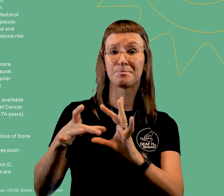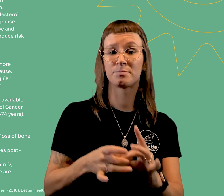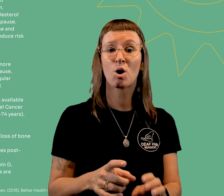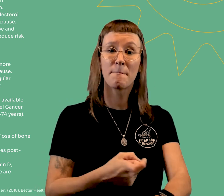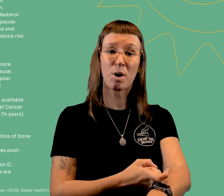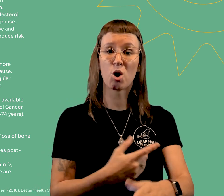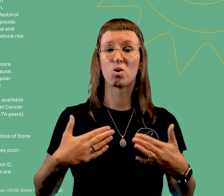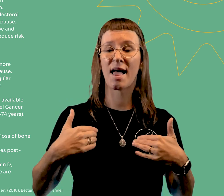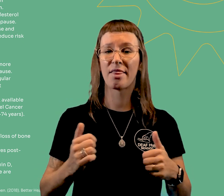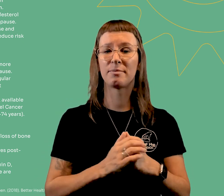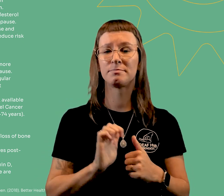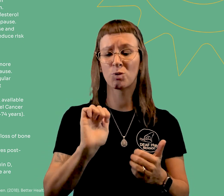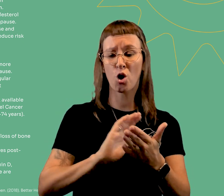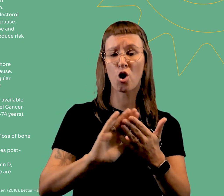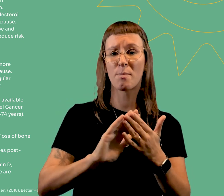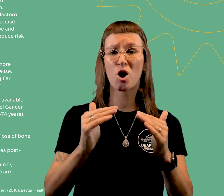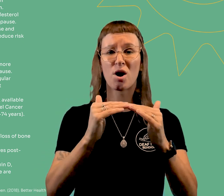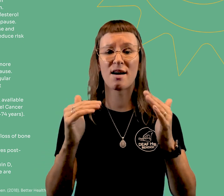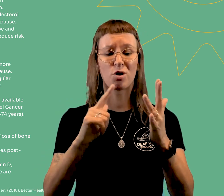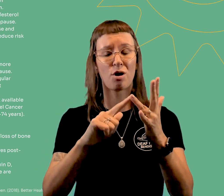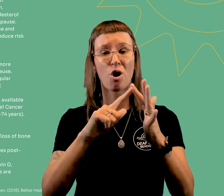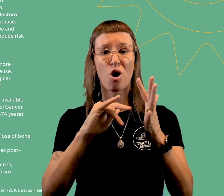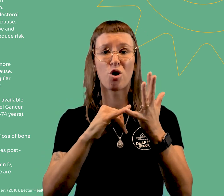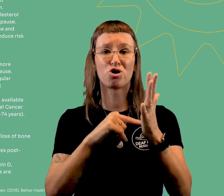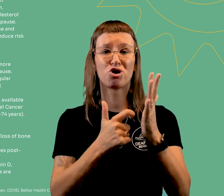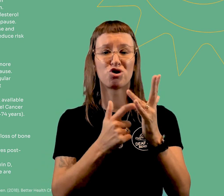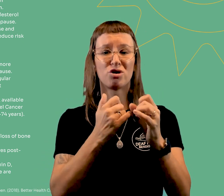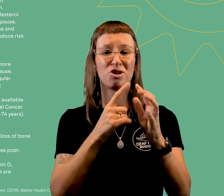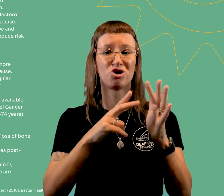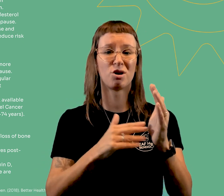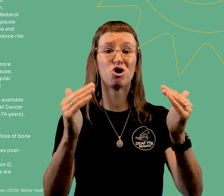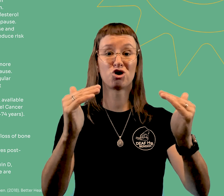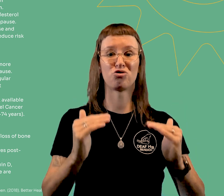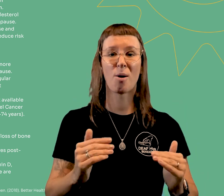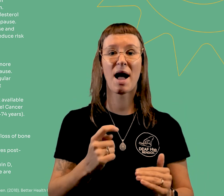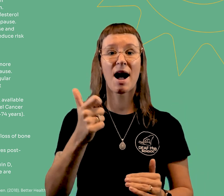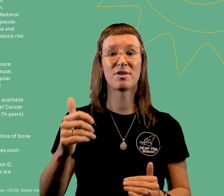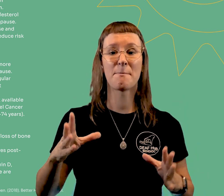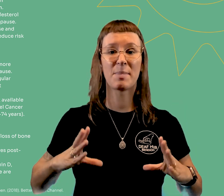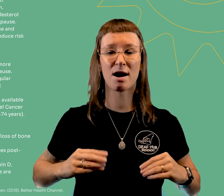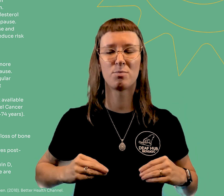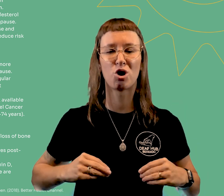Regarding bone health, the drop in oestrogen after menopause can result in weaker bones that are at higher risk of fractures.